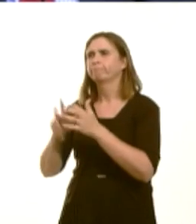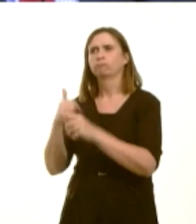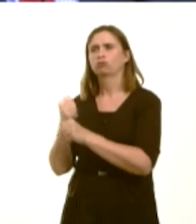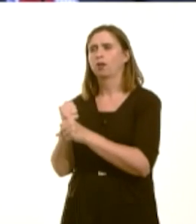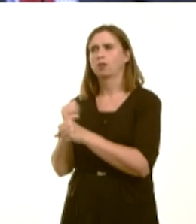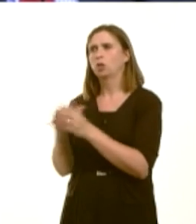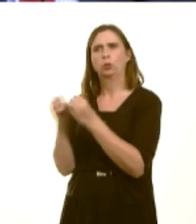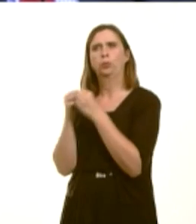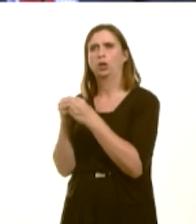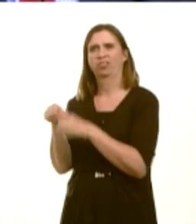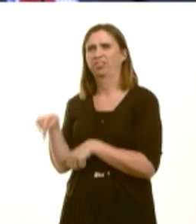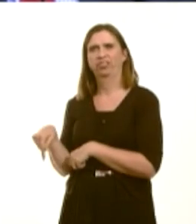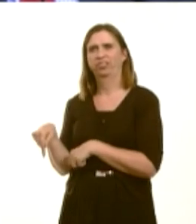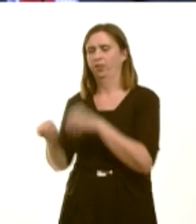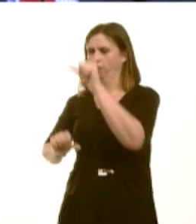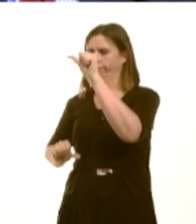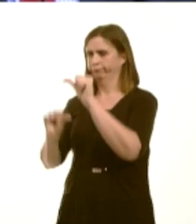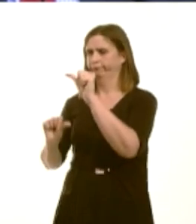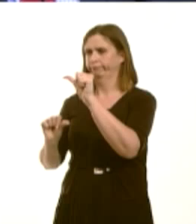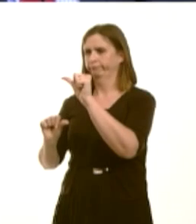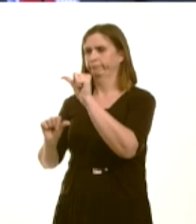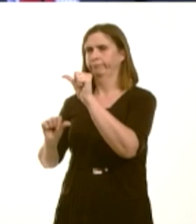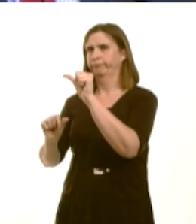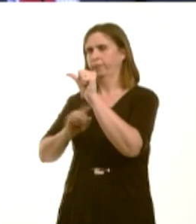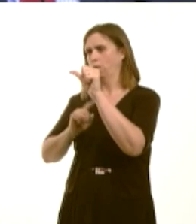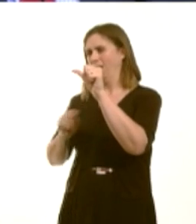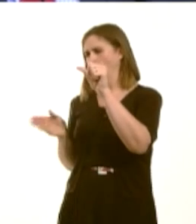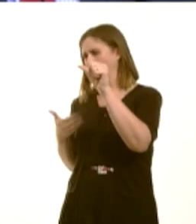has also expressed concerns that the drugs being made available are not particularly